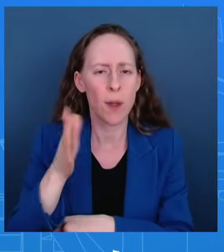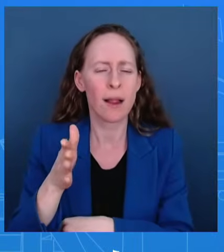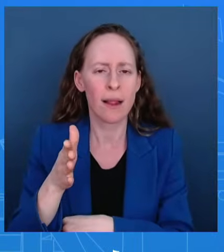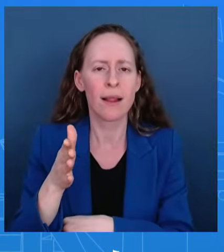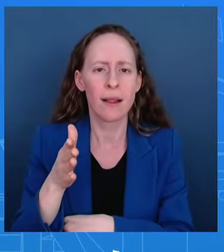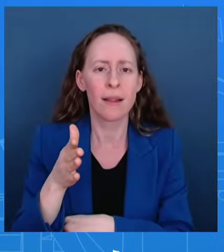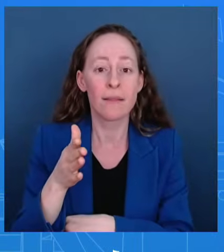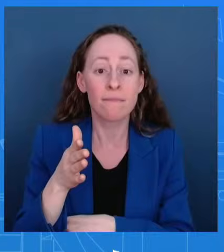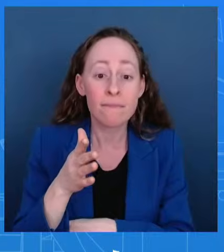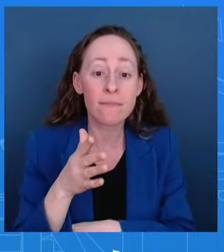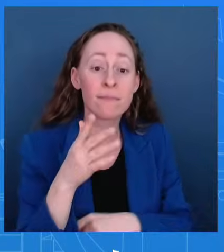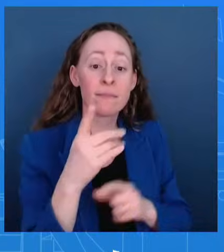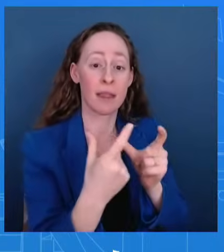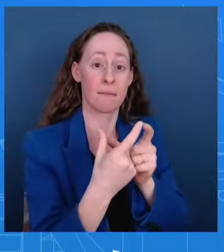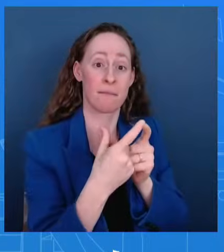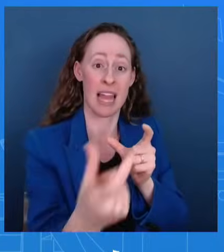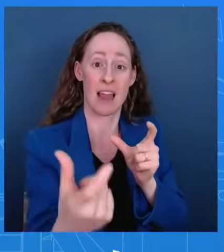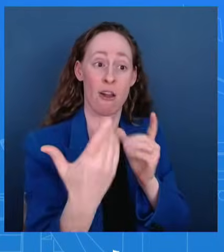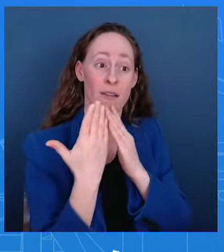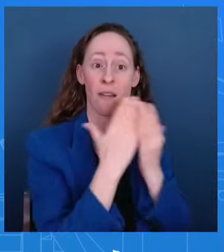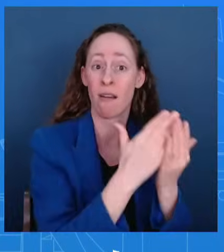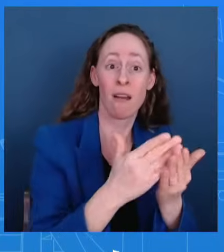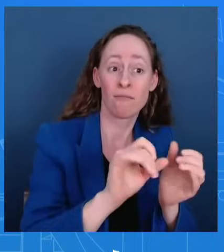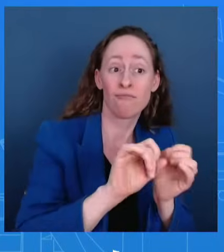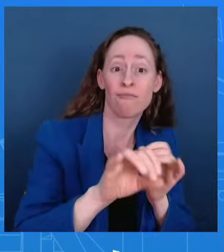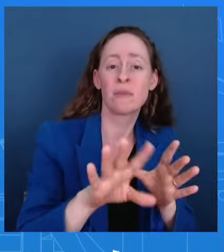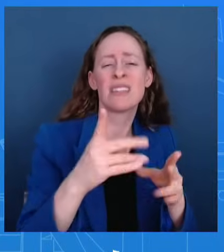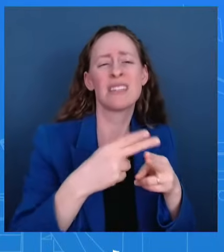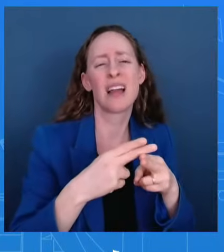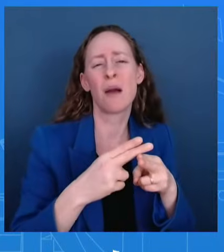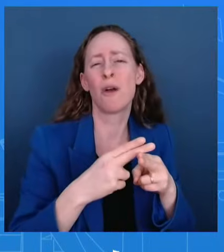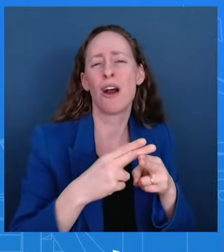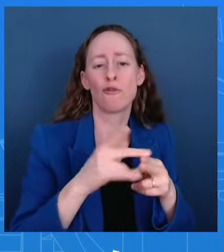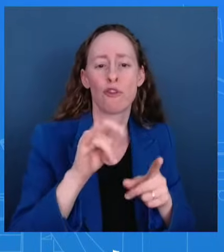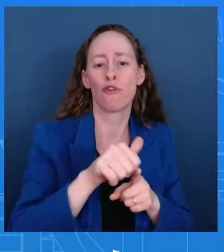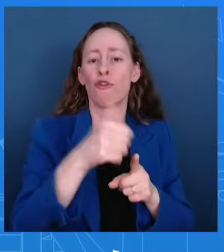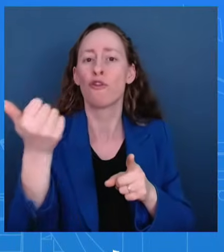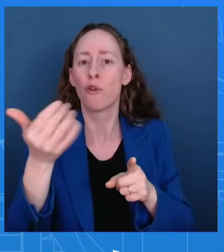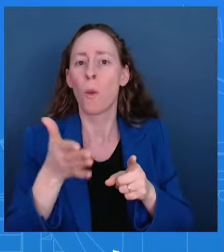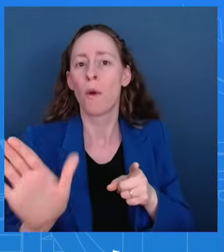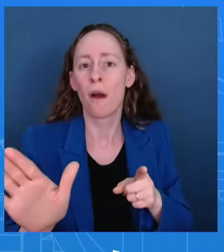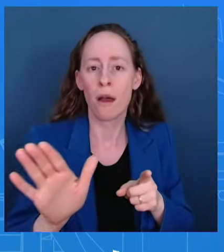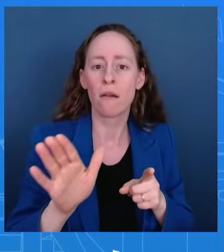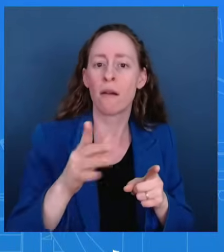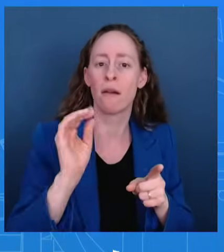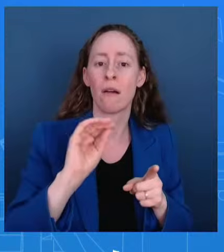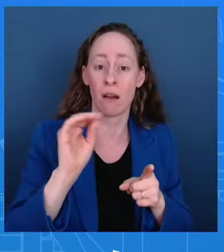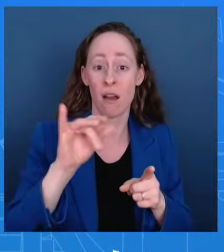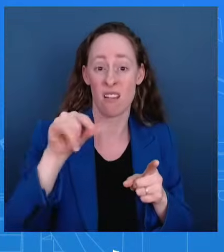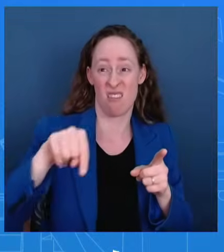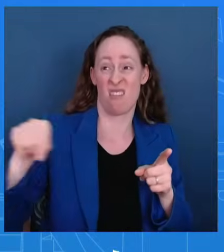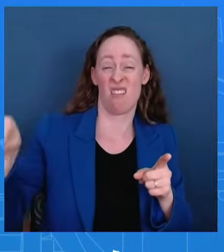additive, not an alternative. There's just no alternative really to getting trucks in on the ground. Ms. Jean-Pierre: Okay. Brian, you have the last one.